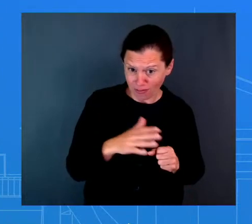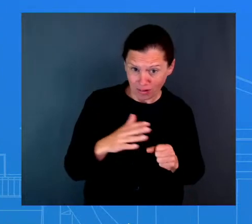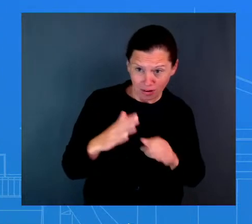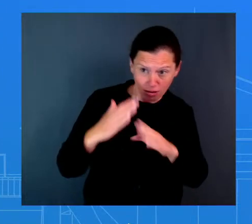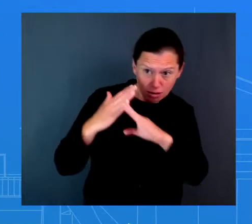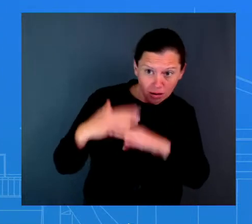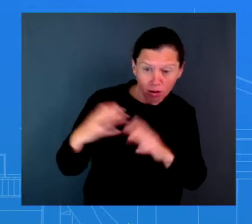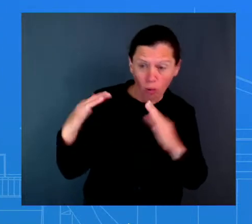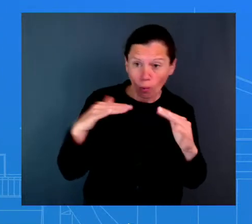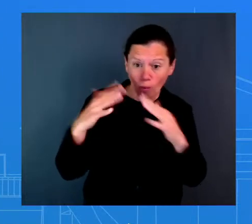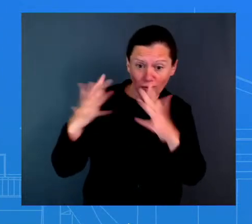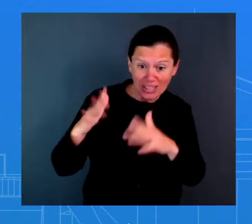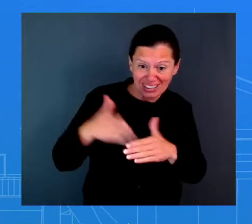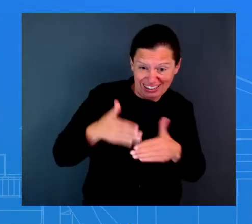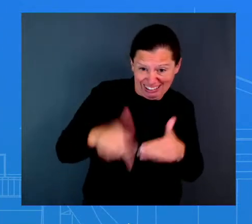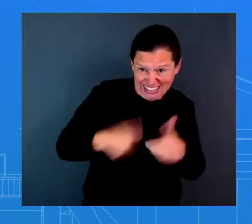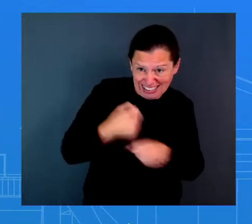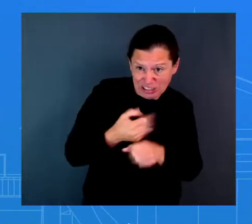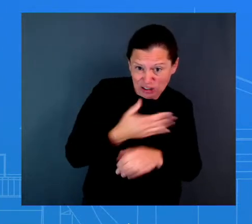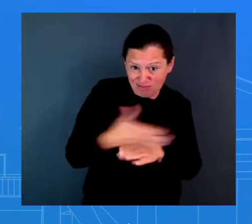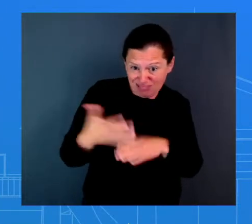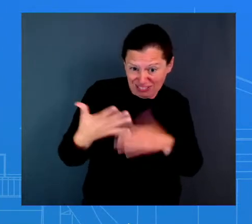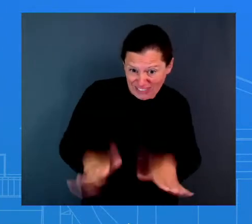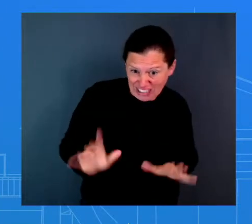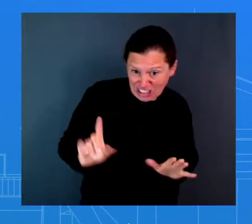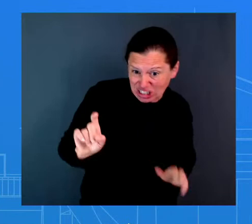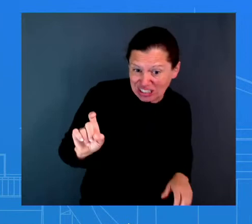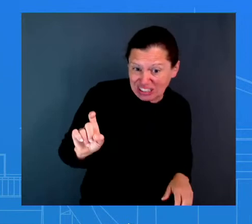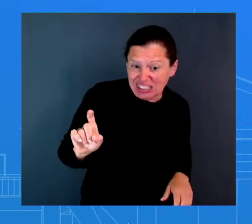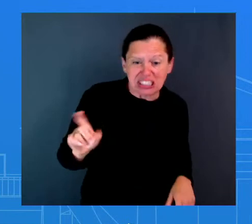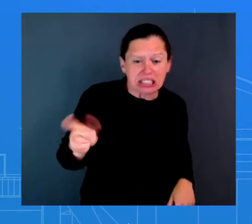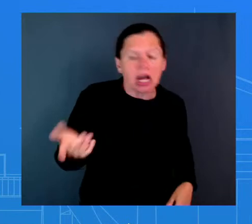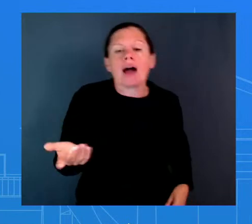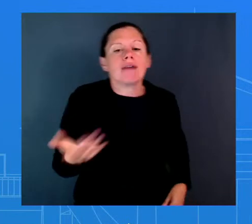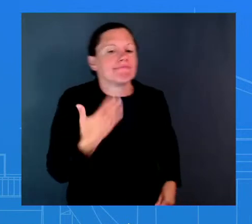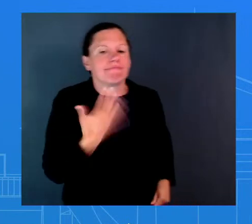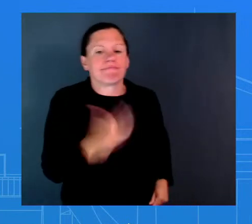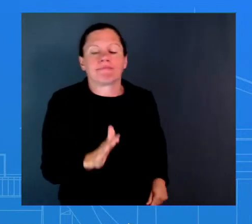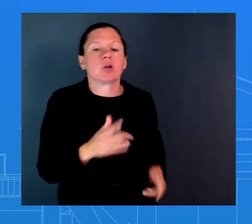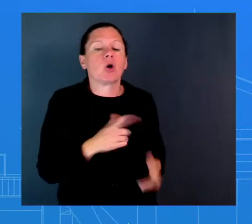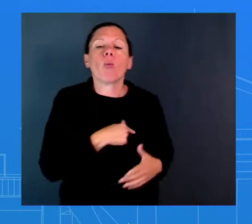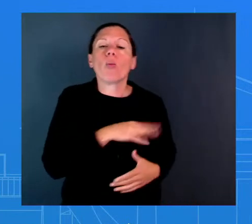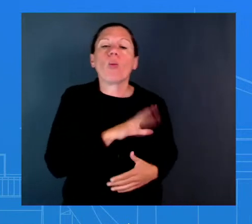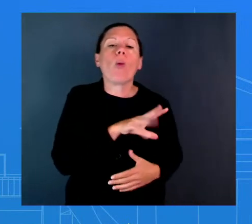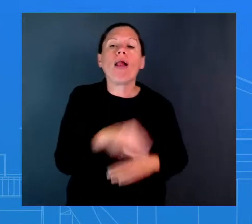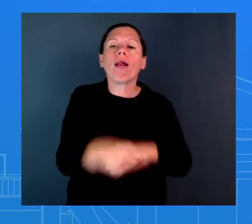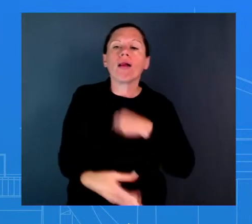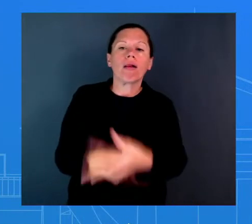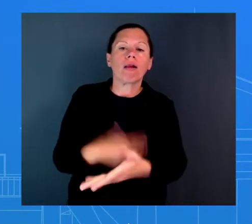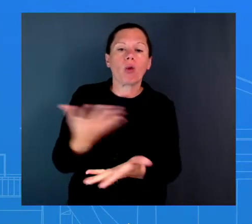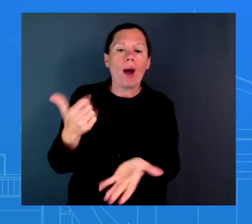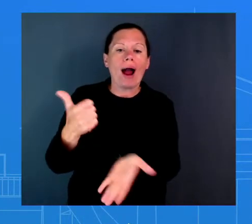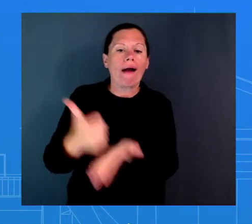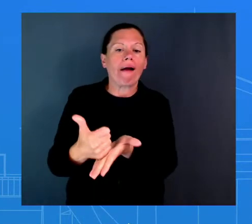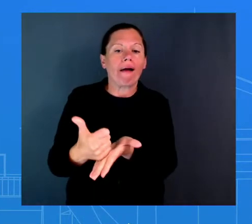of whether the provision of all of this aid can actually ensure success on the battlefield? Mr. Sullivan: Well, let's define "success,"